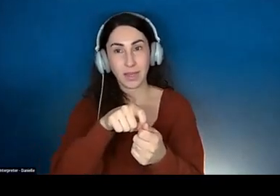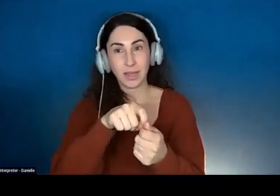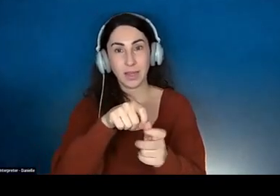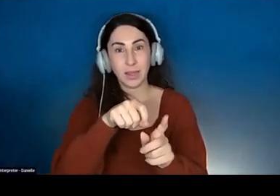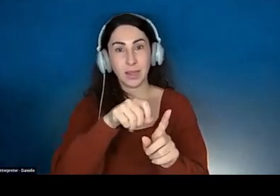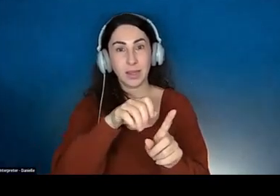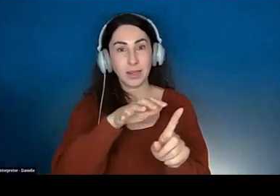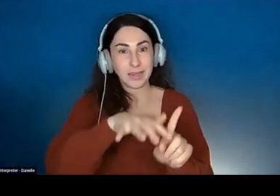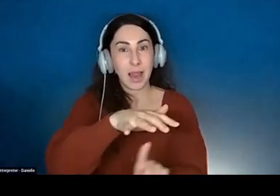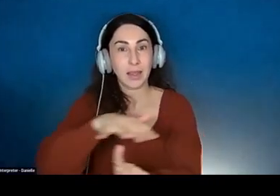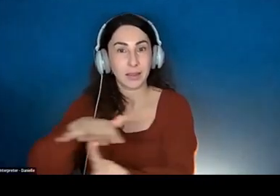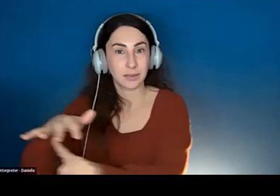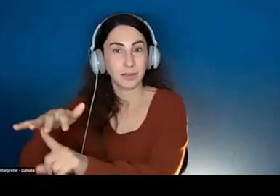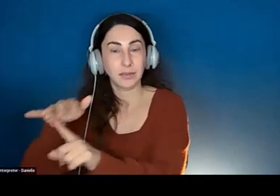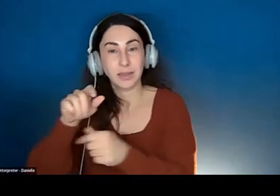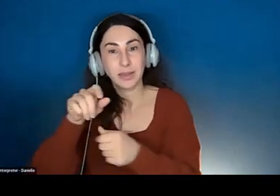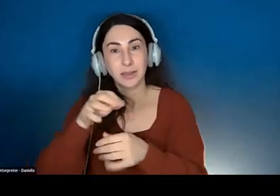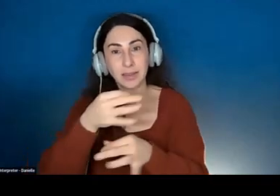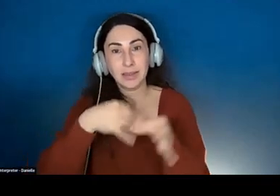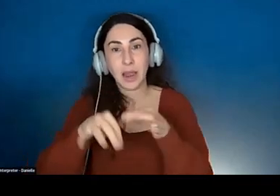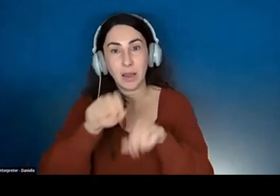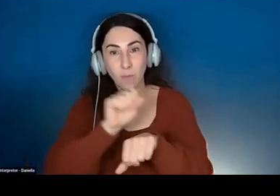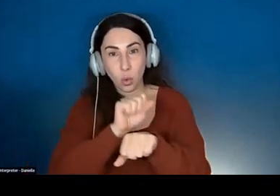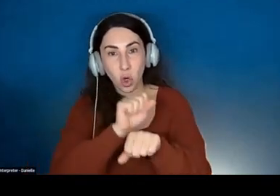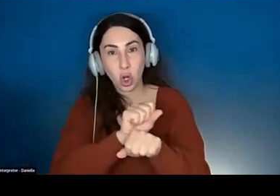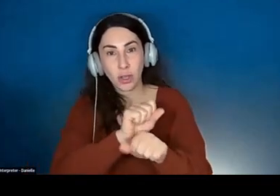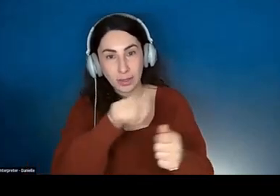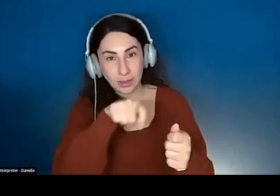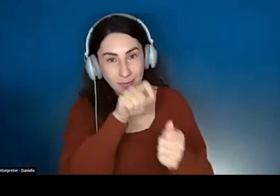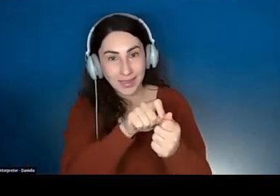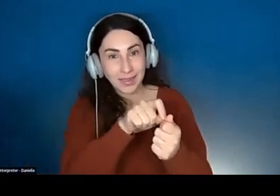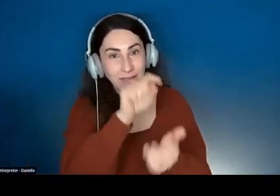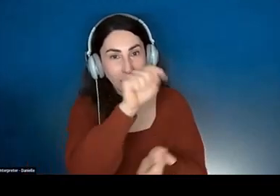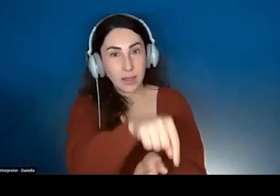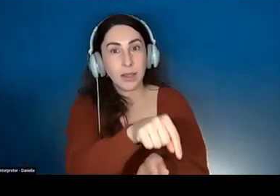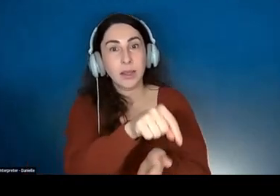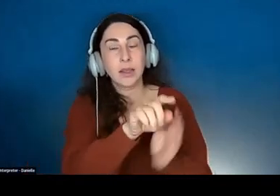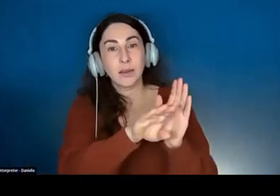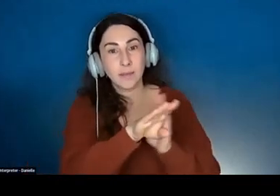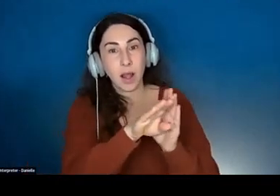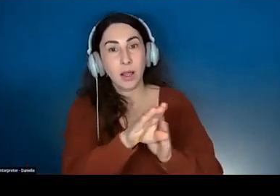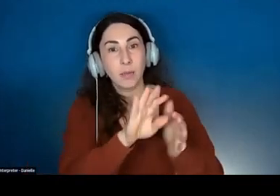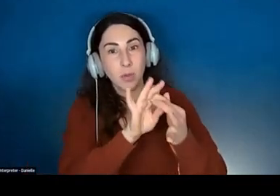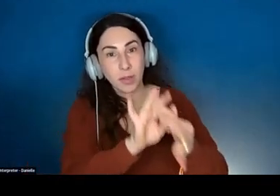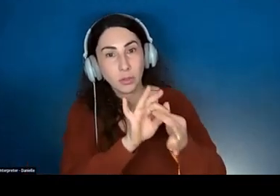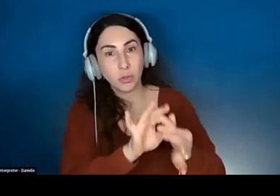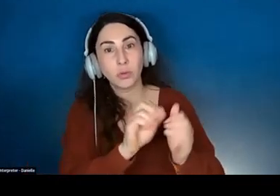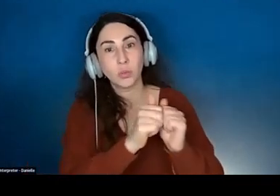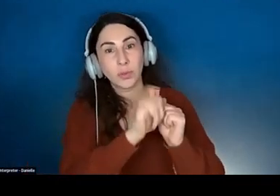working with those individuals and creating and strengthening relationships with the nursing facility staff.